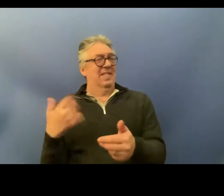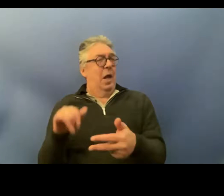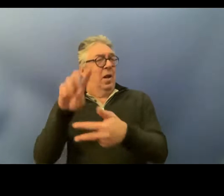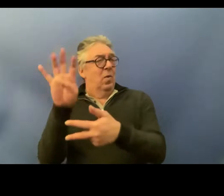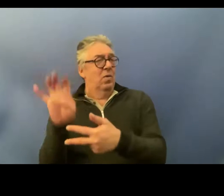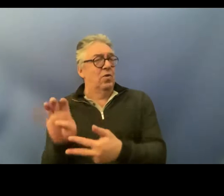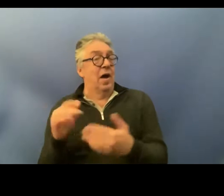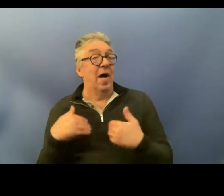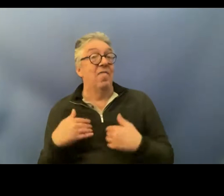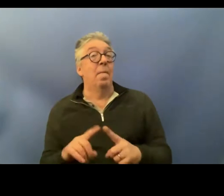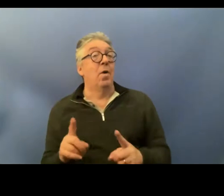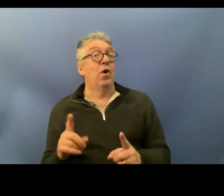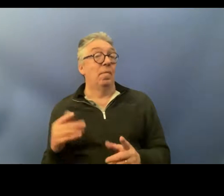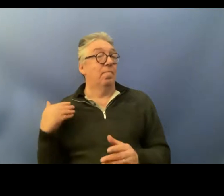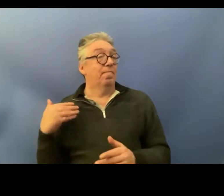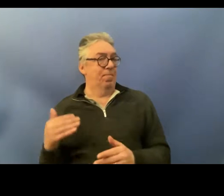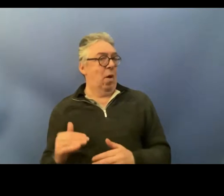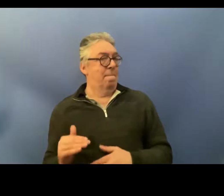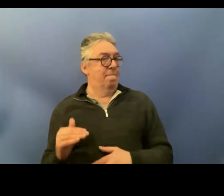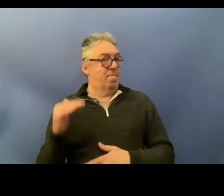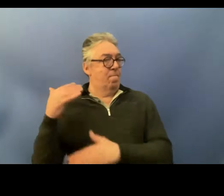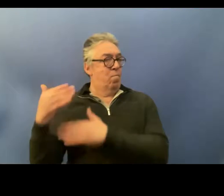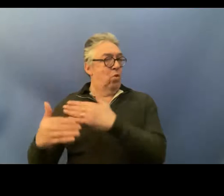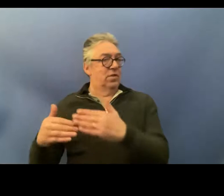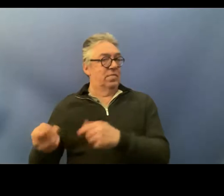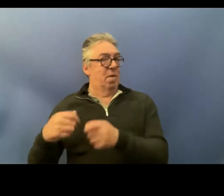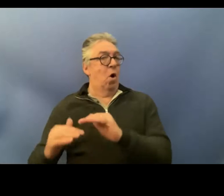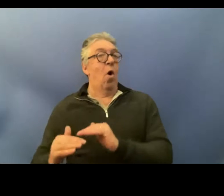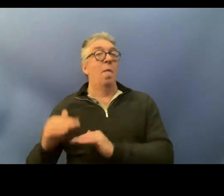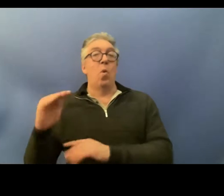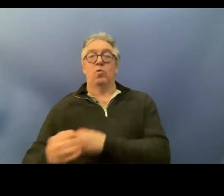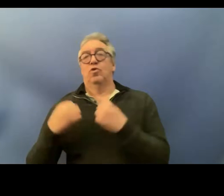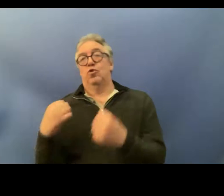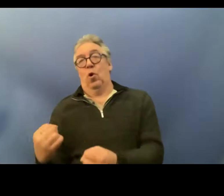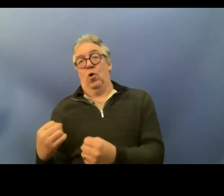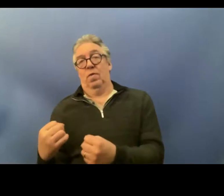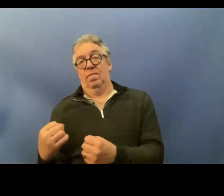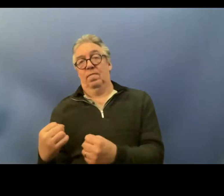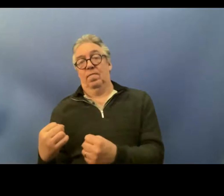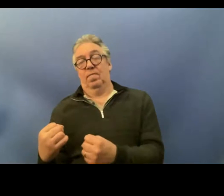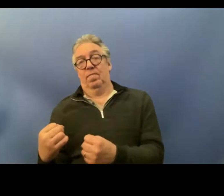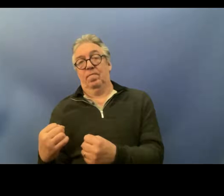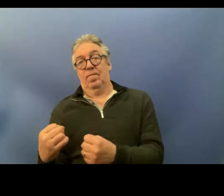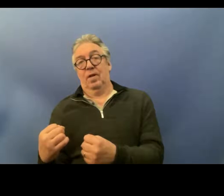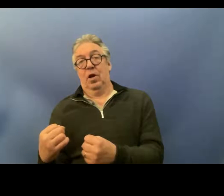is increasing process out there, around citizen generated data, speaks that OPDs have a fantastic